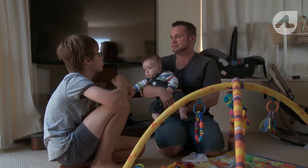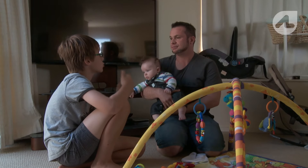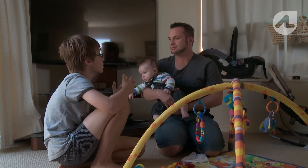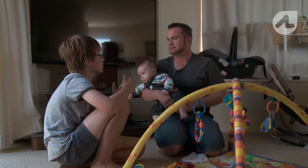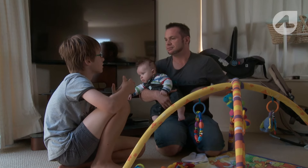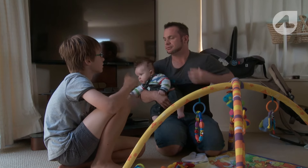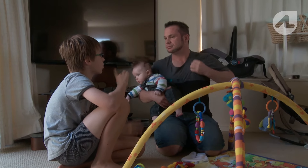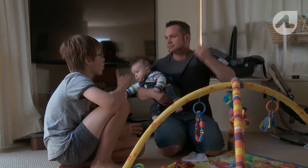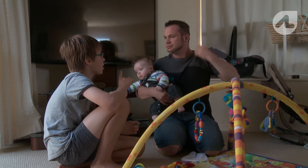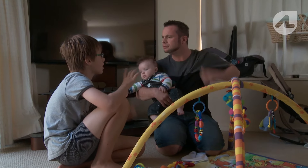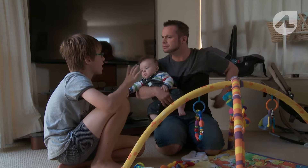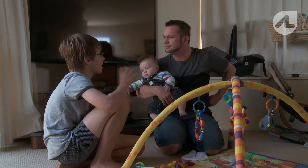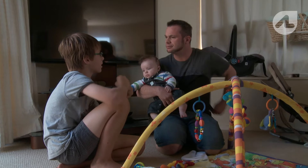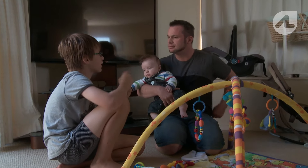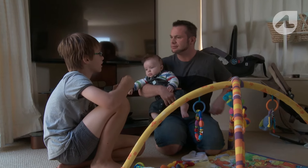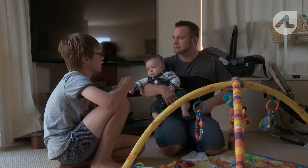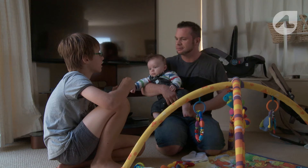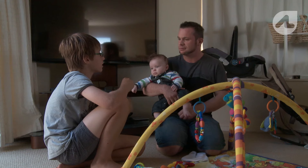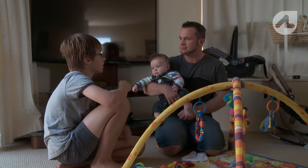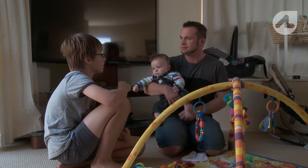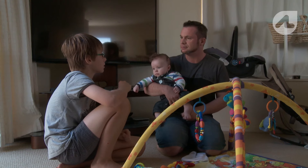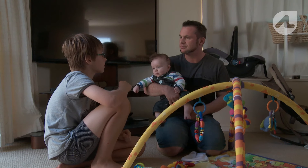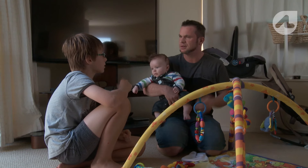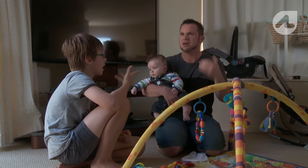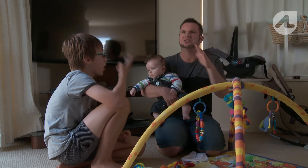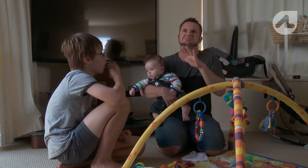So how old was I?